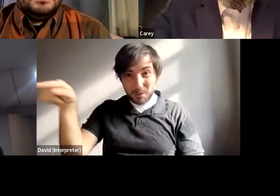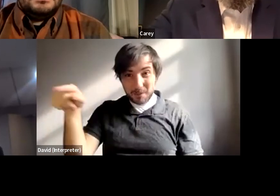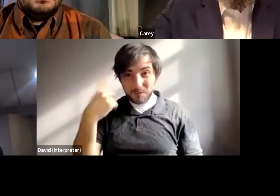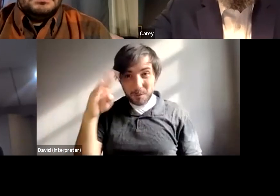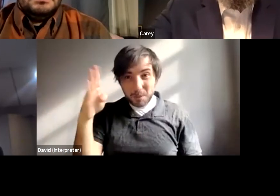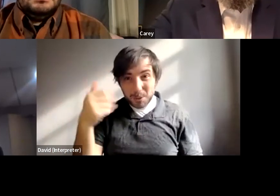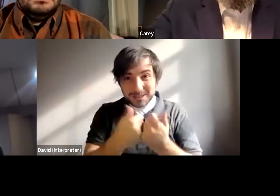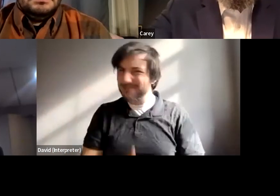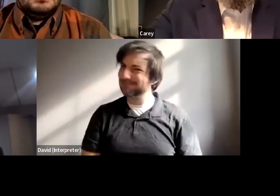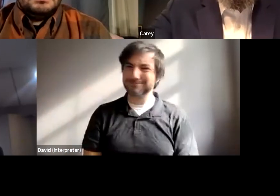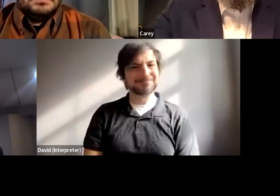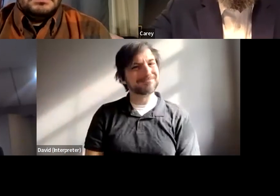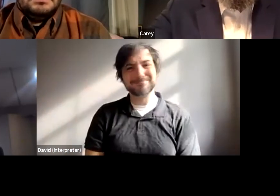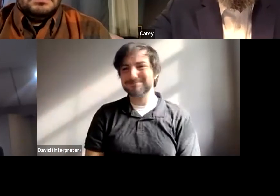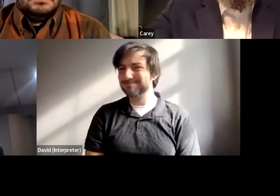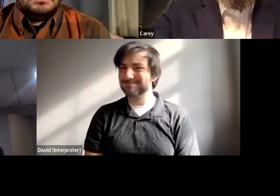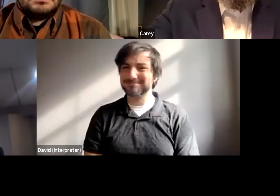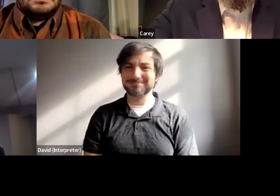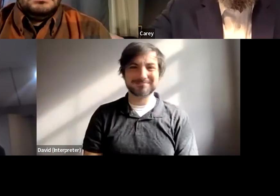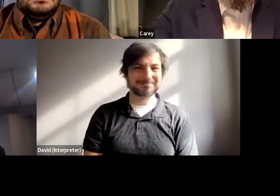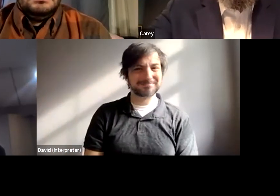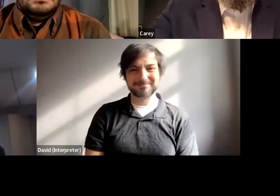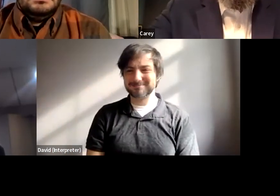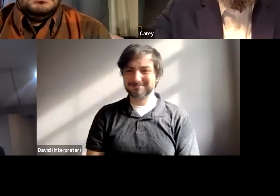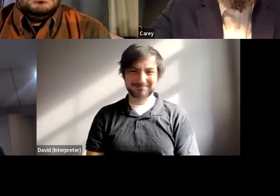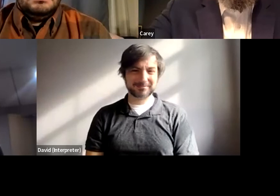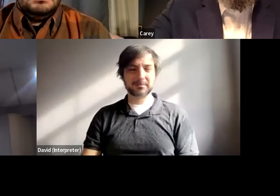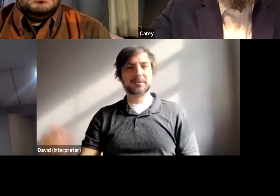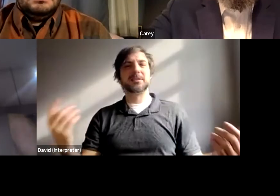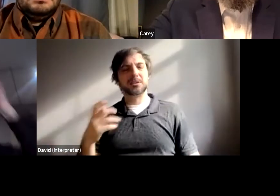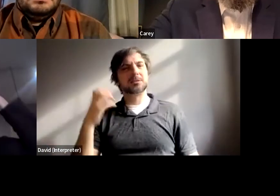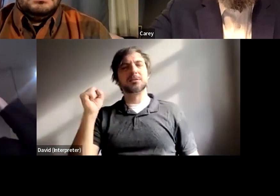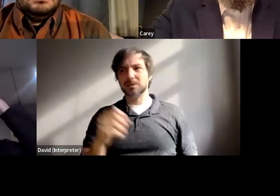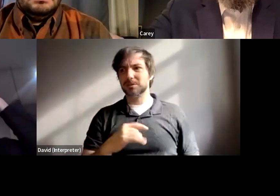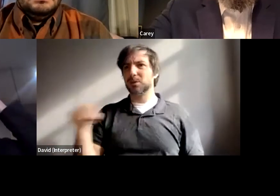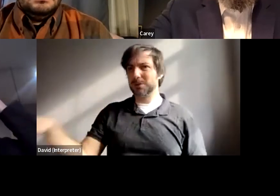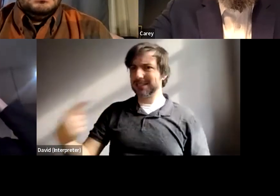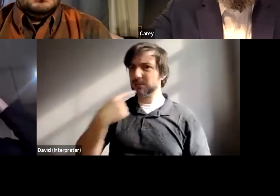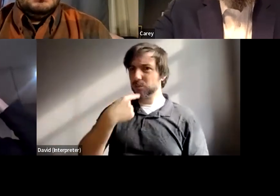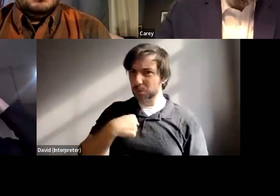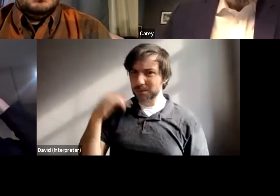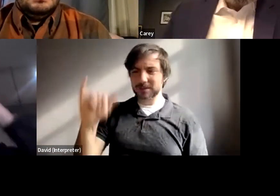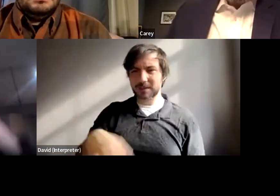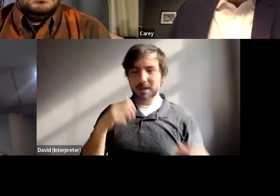ing his wheelchair to. That's a meaningful thing he said. We took a lot of note